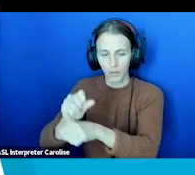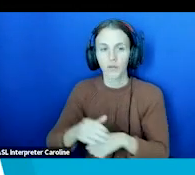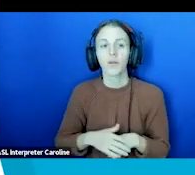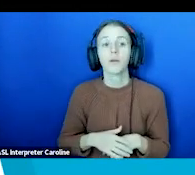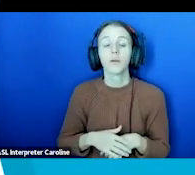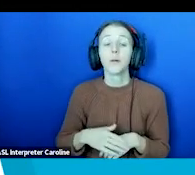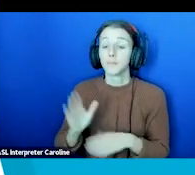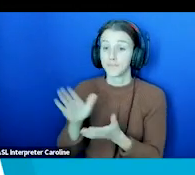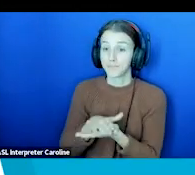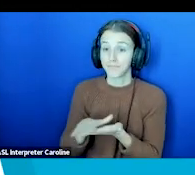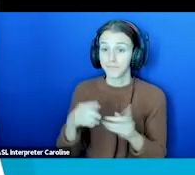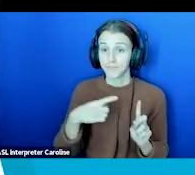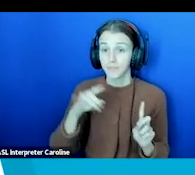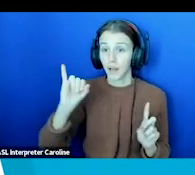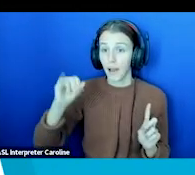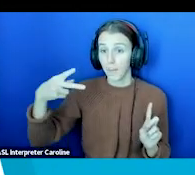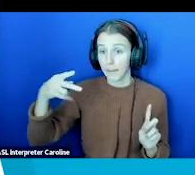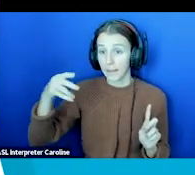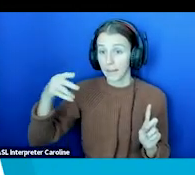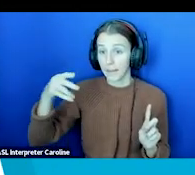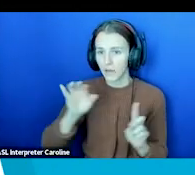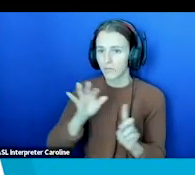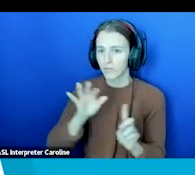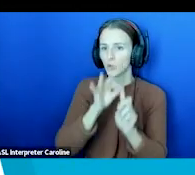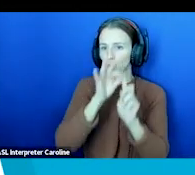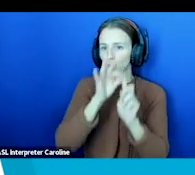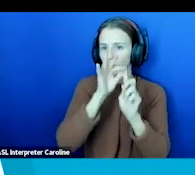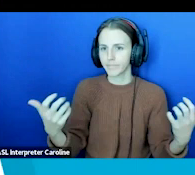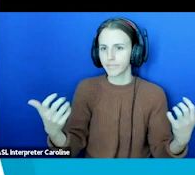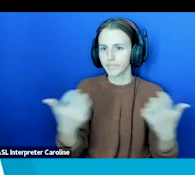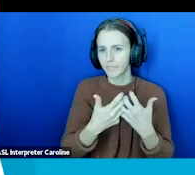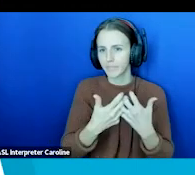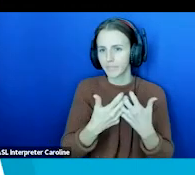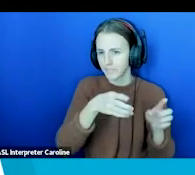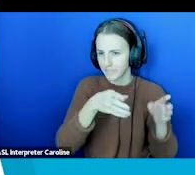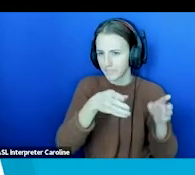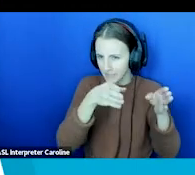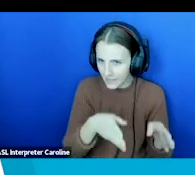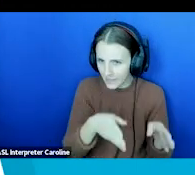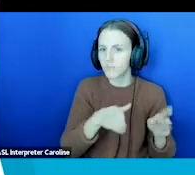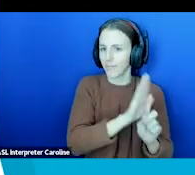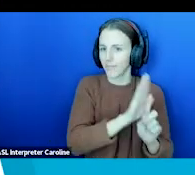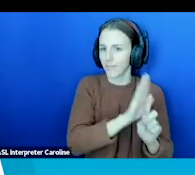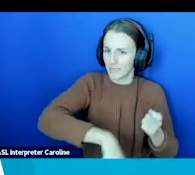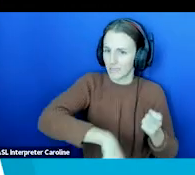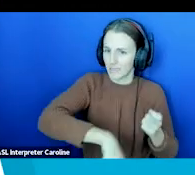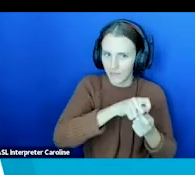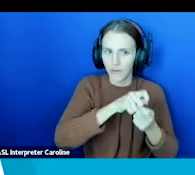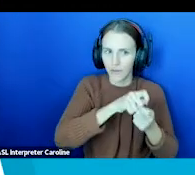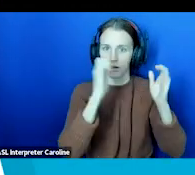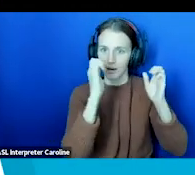COUNCIL WHO WILL CREATE AN I.E.P,